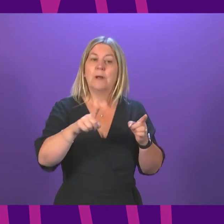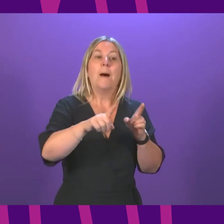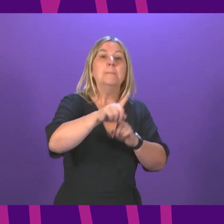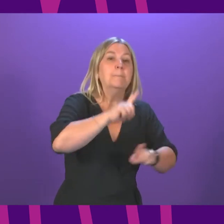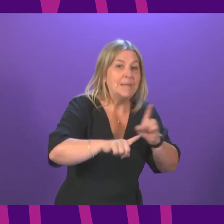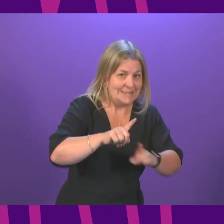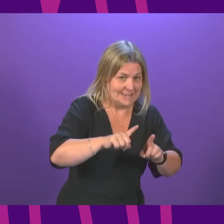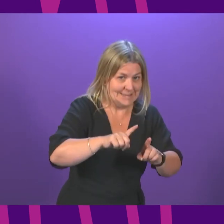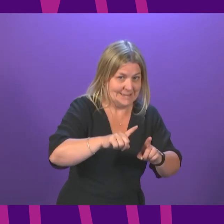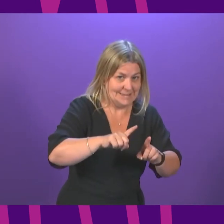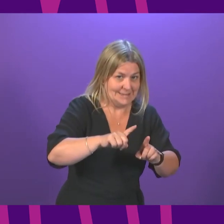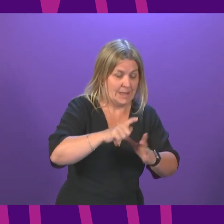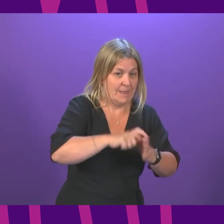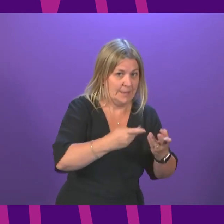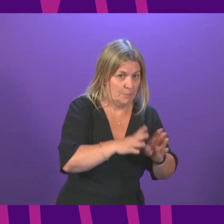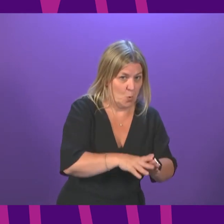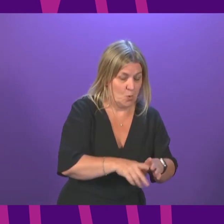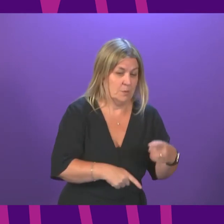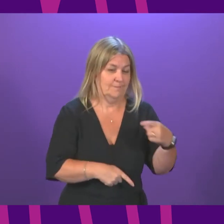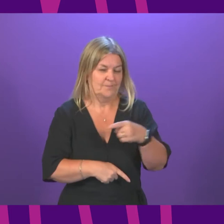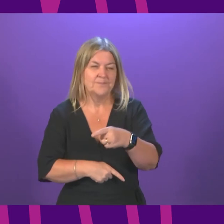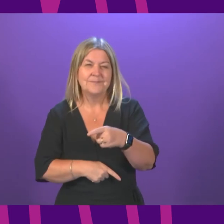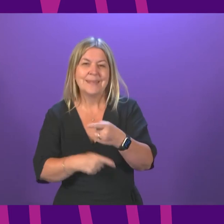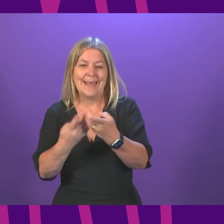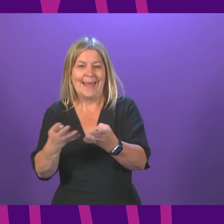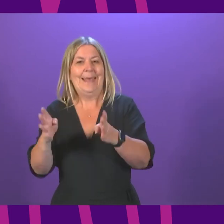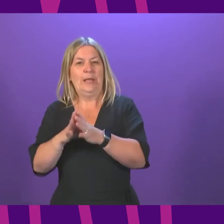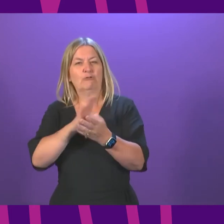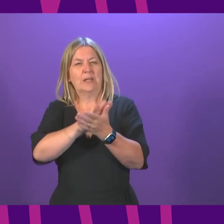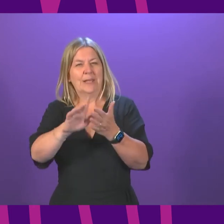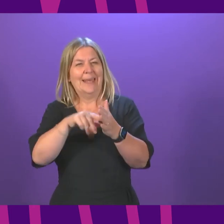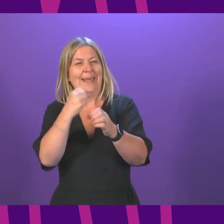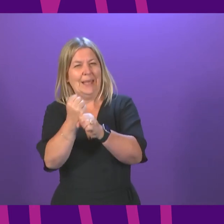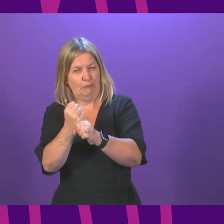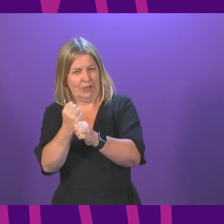a hearing of such a board. The amendment would require meetings of licensing boards to be